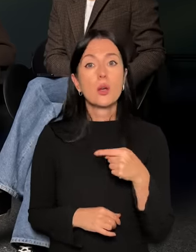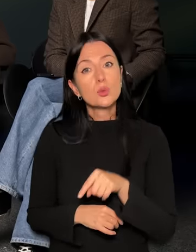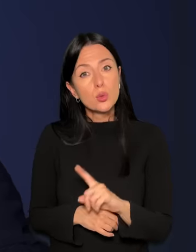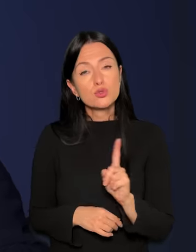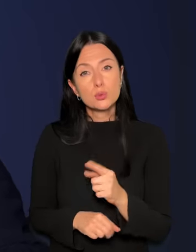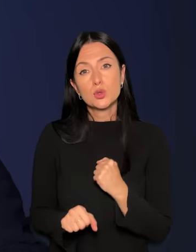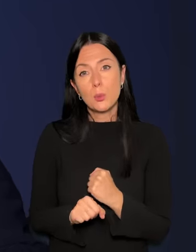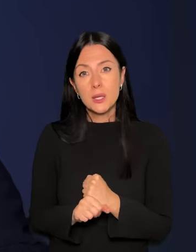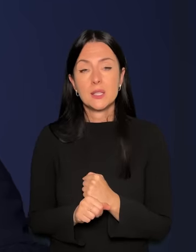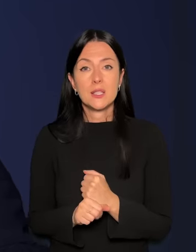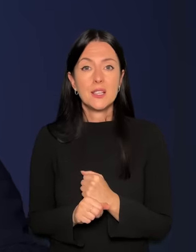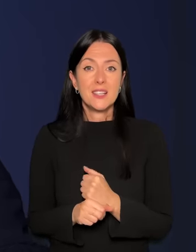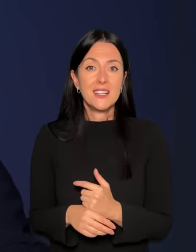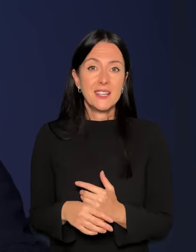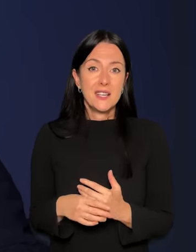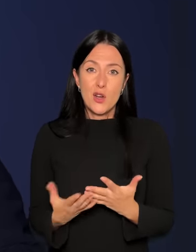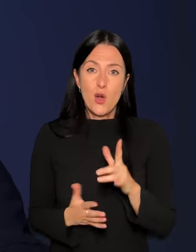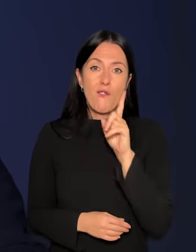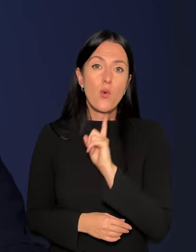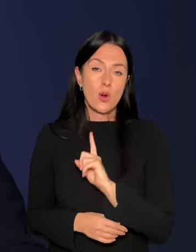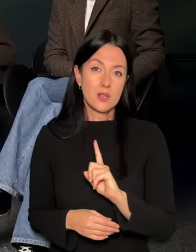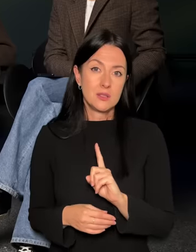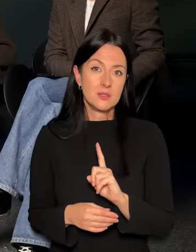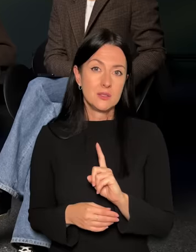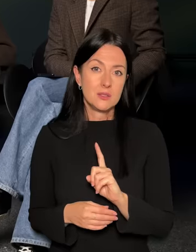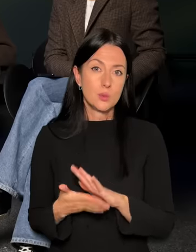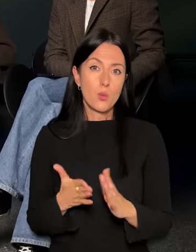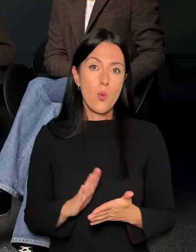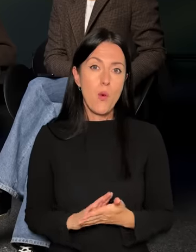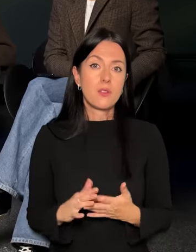to create the most comfortable conditions for...